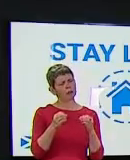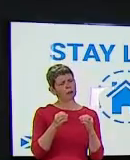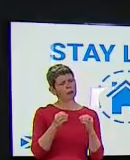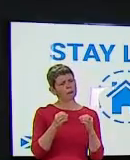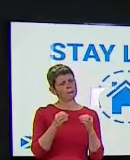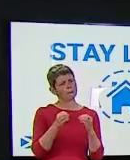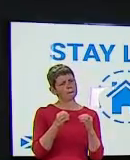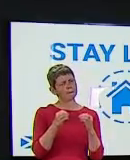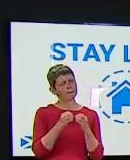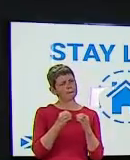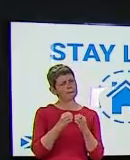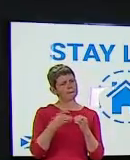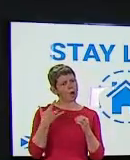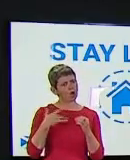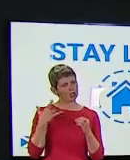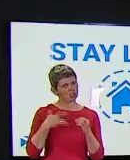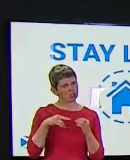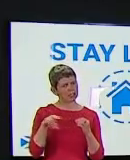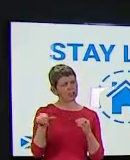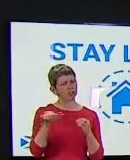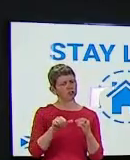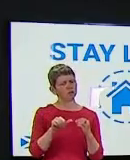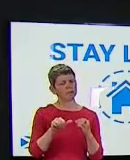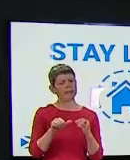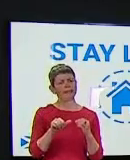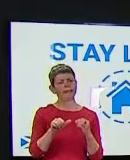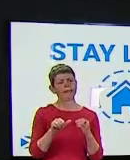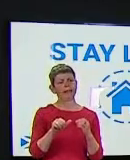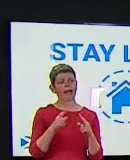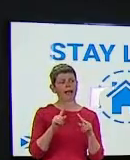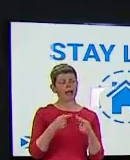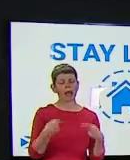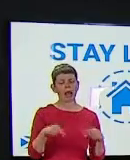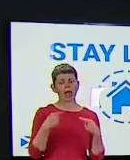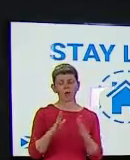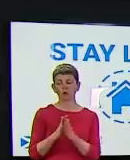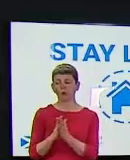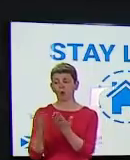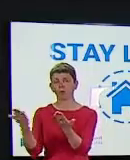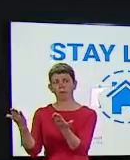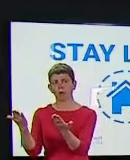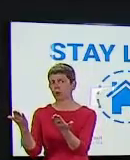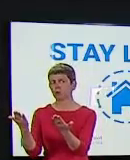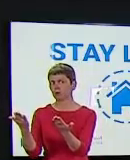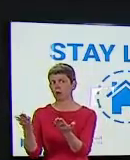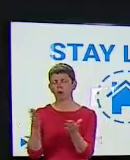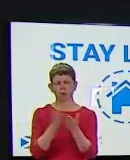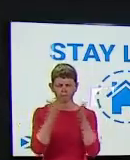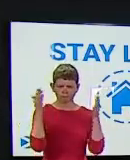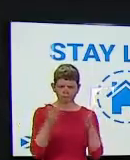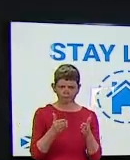question paper so it does seem like there is a lot of kind of prescription coming down from central